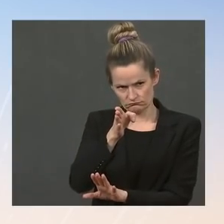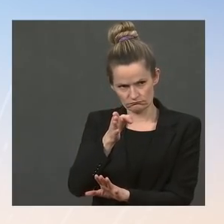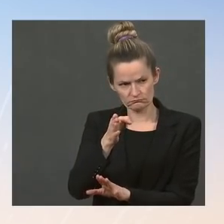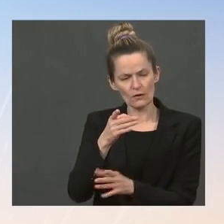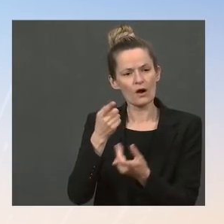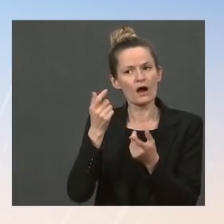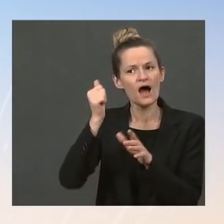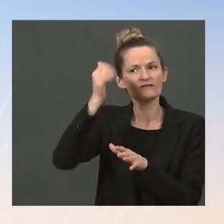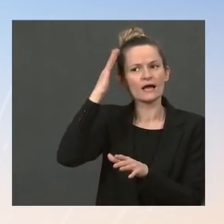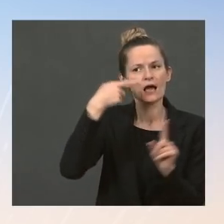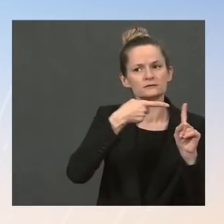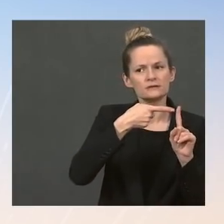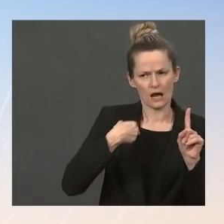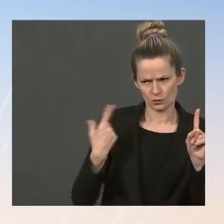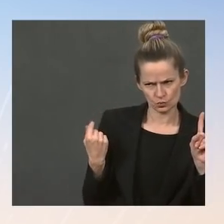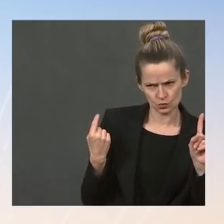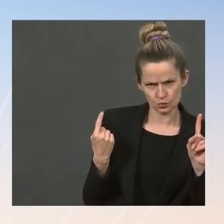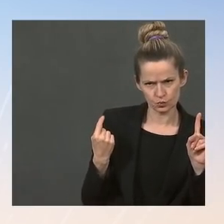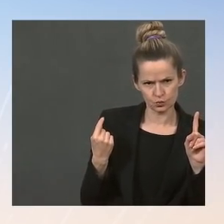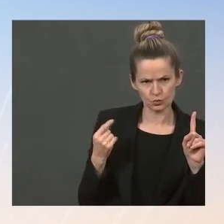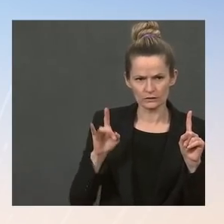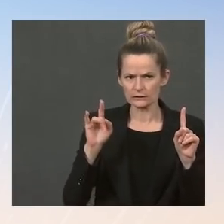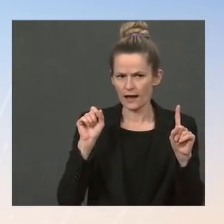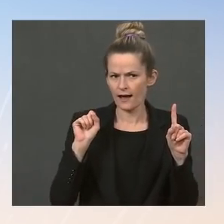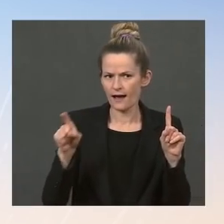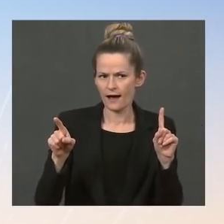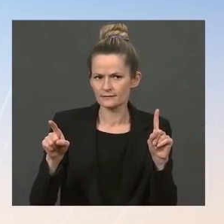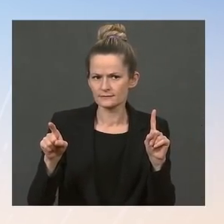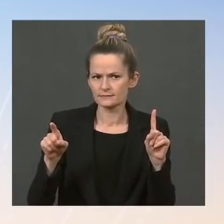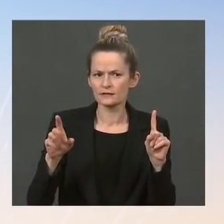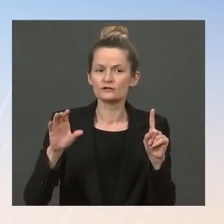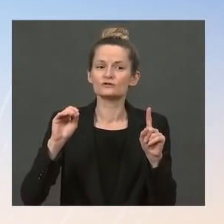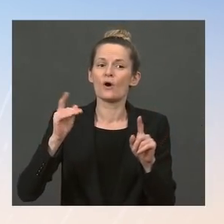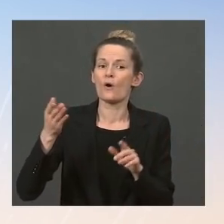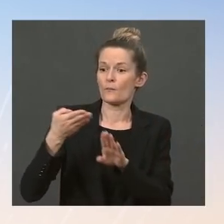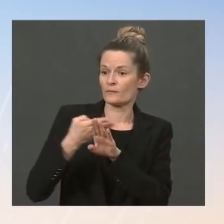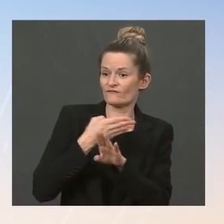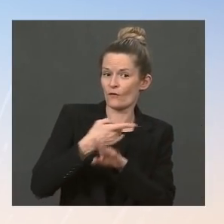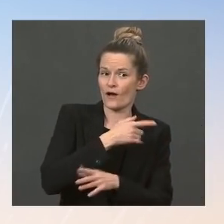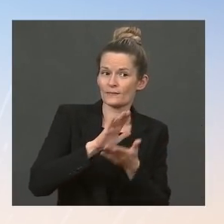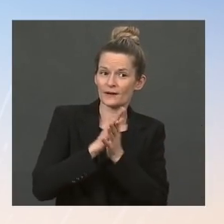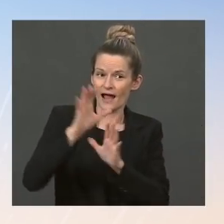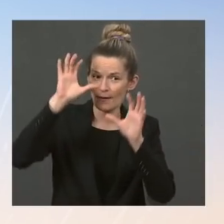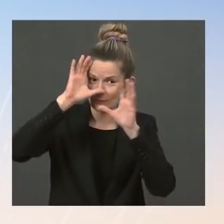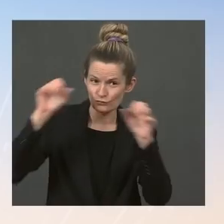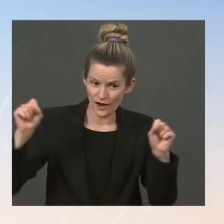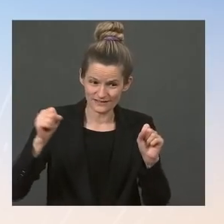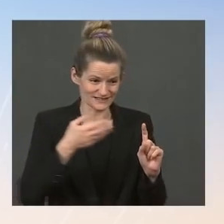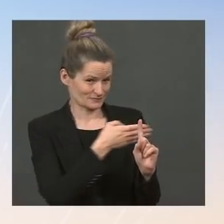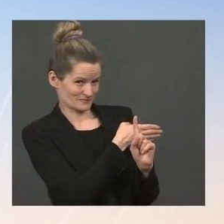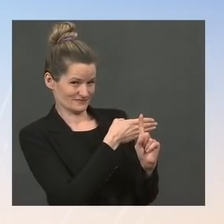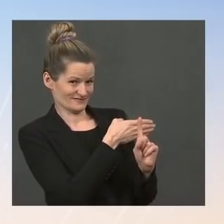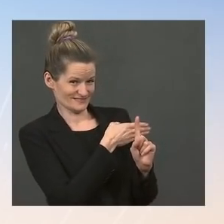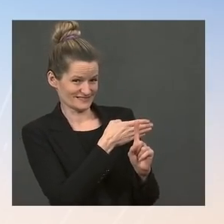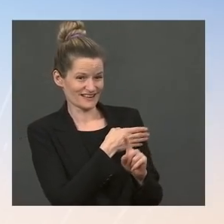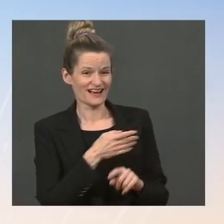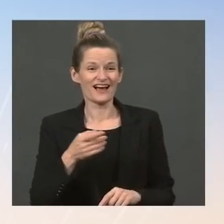which was a deal struck with the Taliban with a May 1st timeline, including the release of 5,000 Taliban fighters,